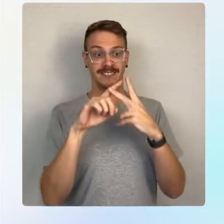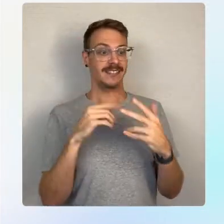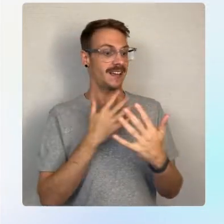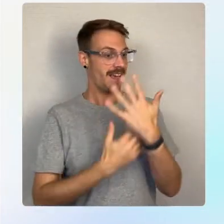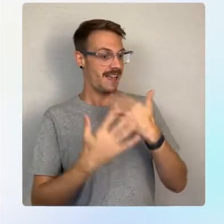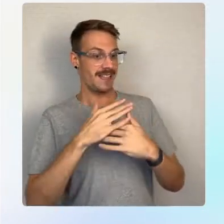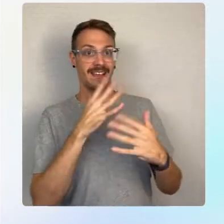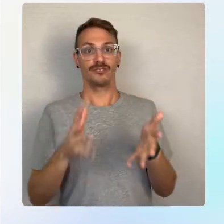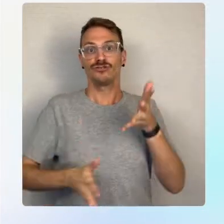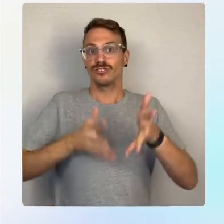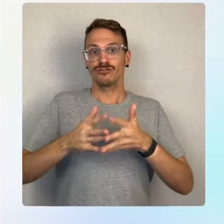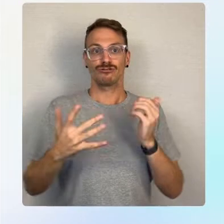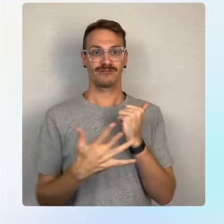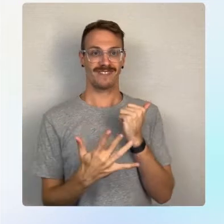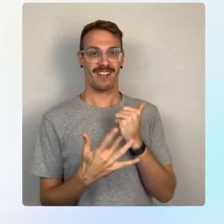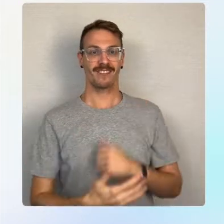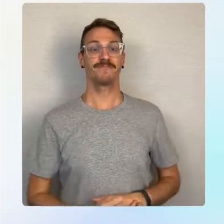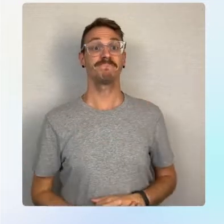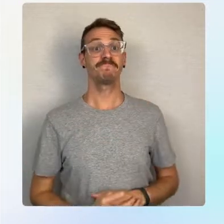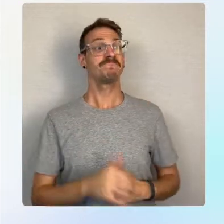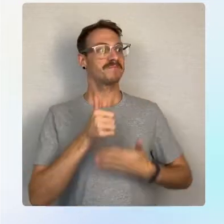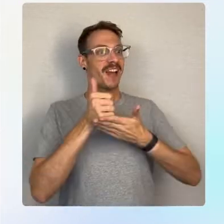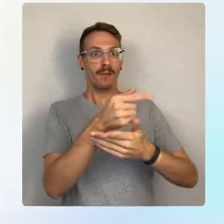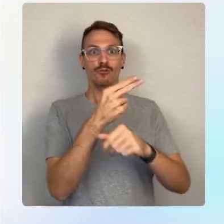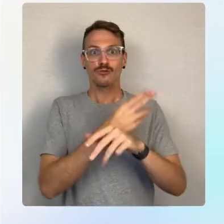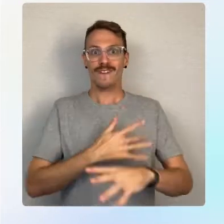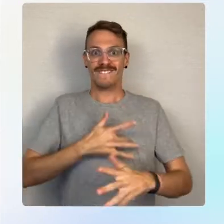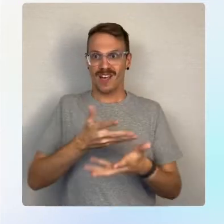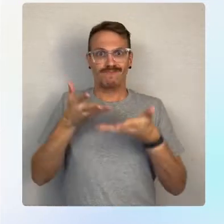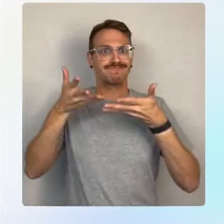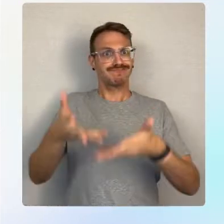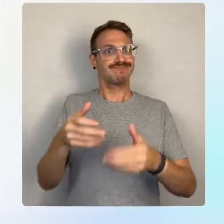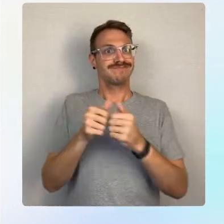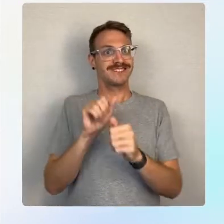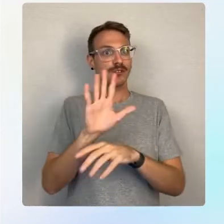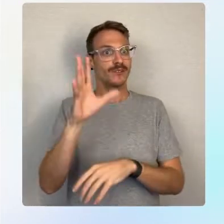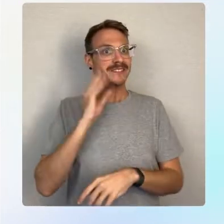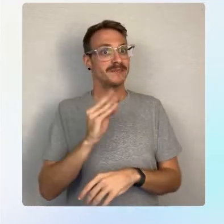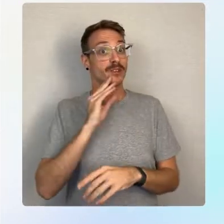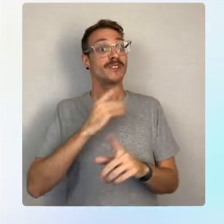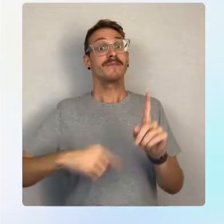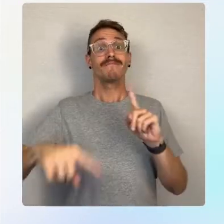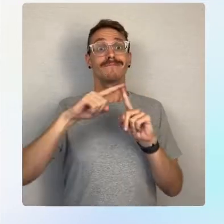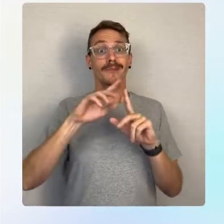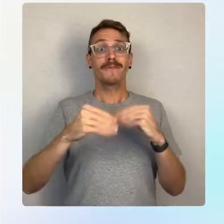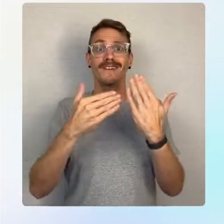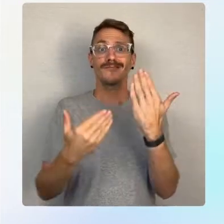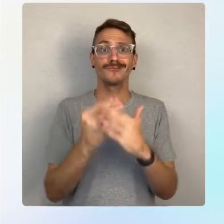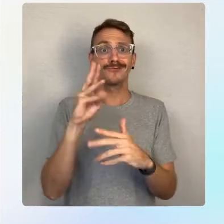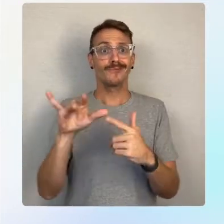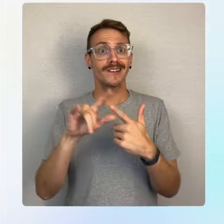This helps users not only feel present in your experience, but gives them whole new ways of interacting with each other.